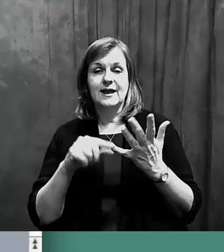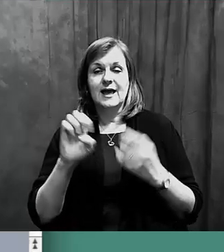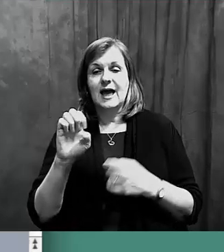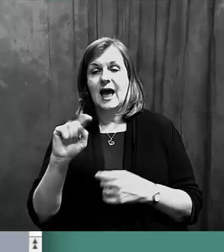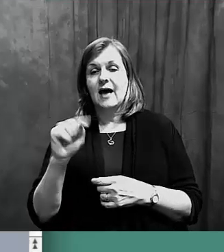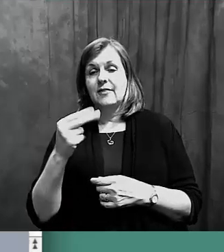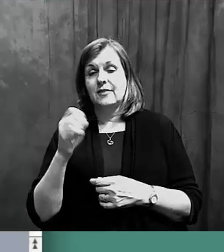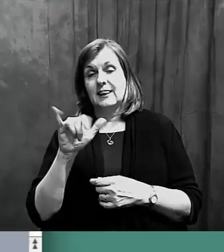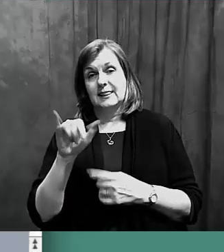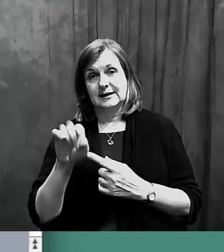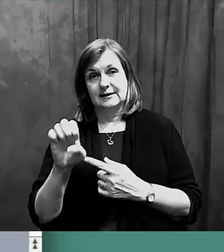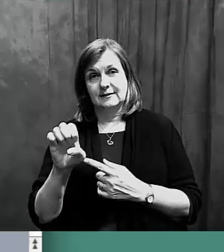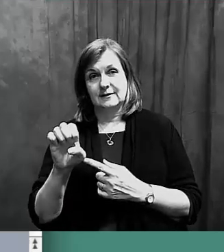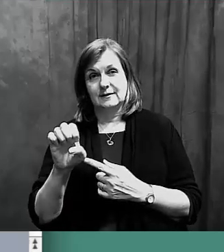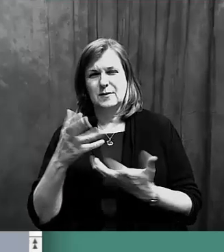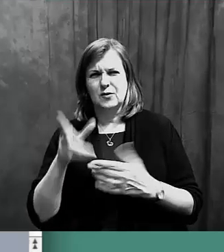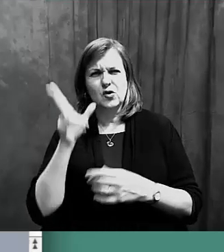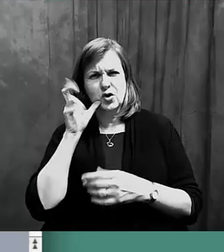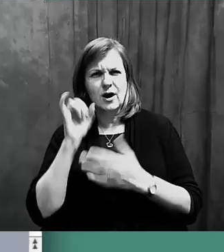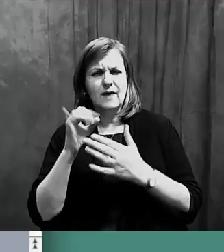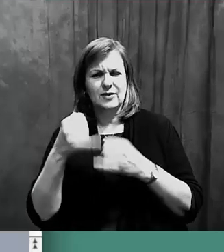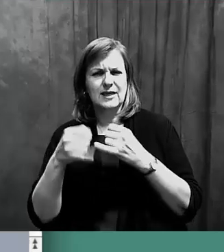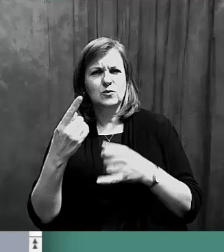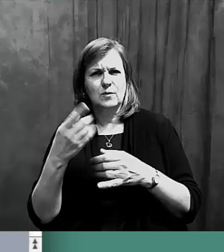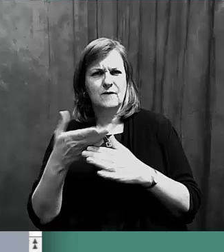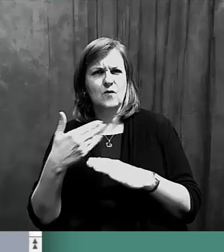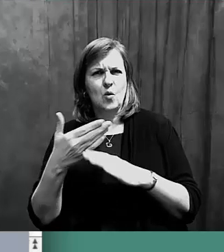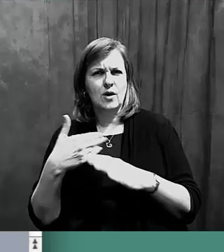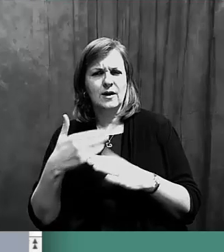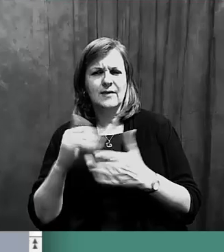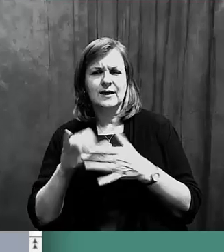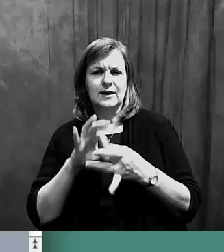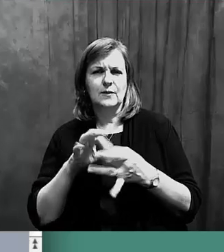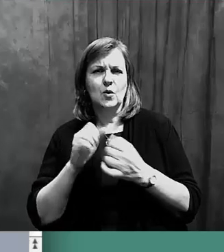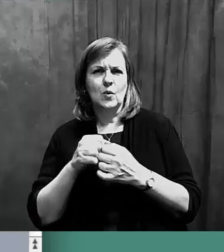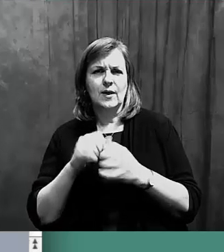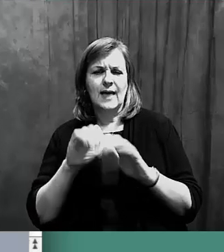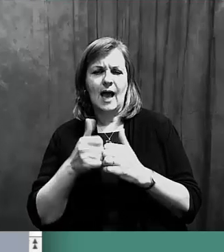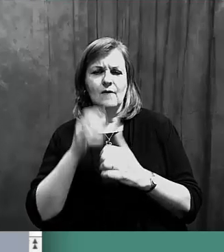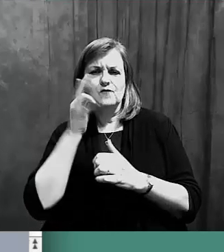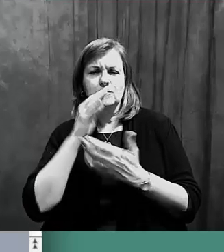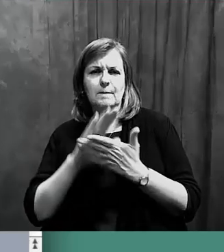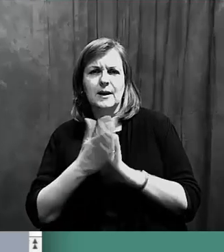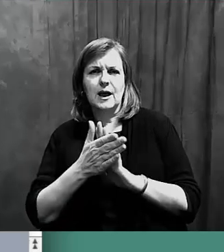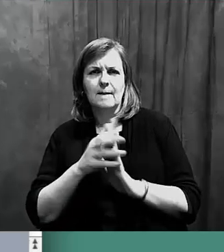so ethylene may be one you've already heard of. We look at that primarily associated with ripening